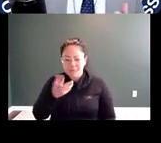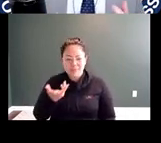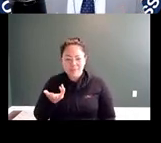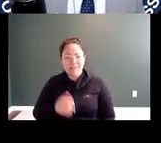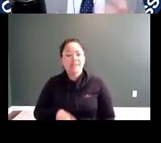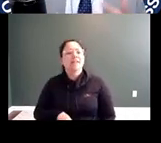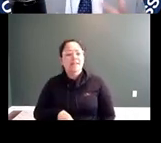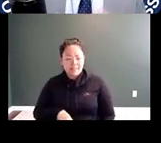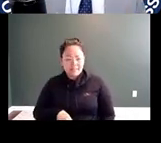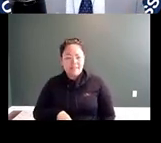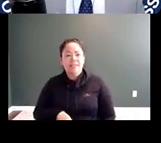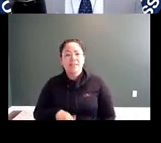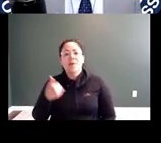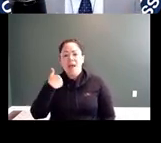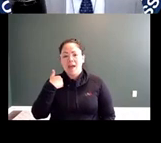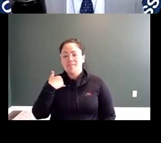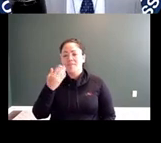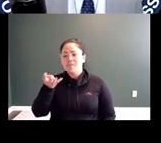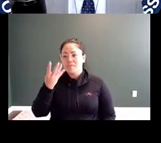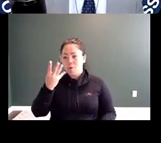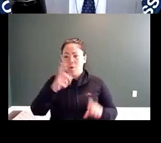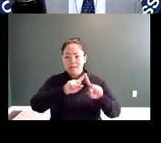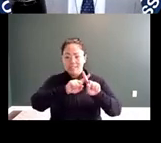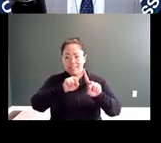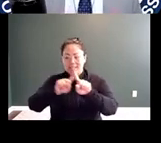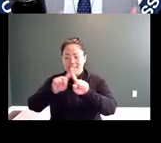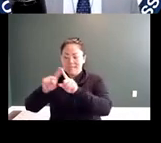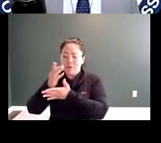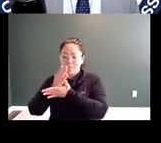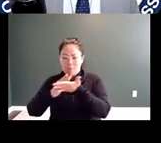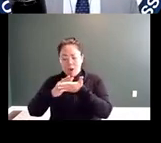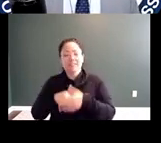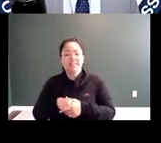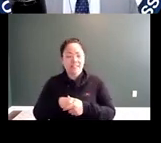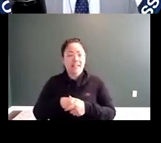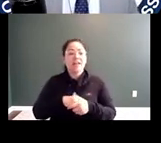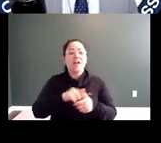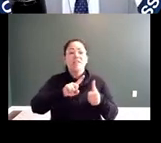It's going to be four different parts of the definition that we're going to review. The first is discrimination because of someone